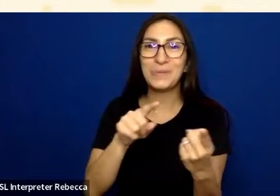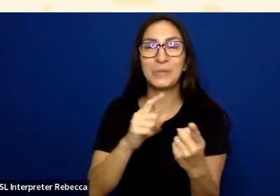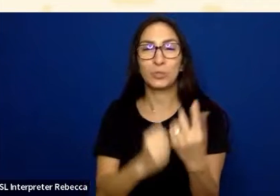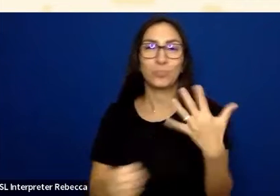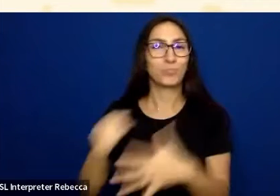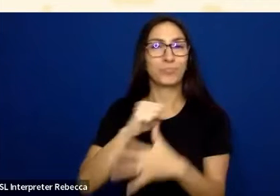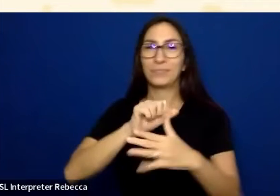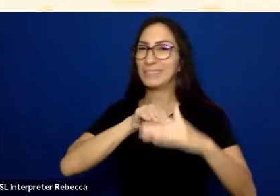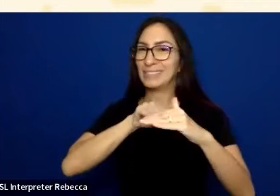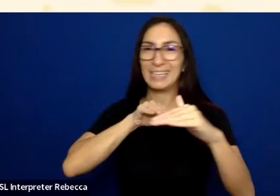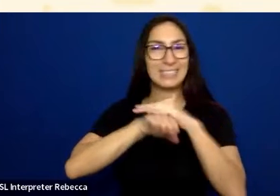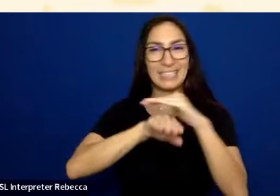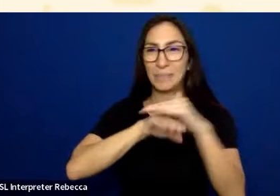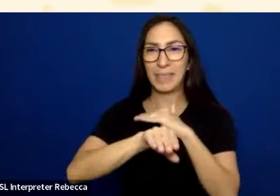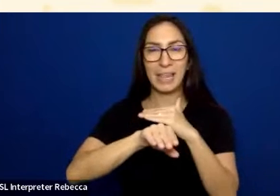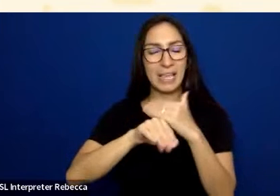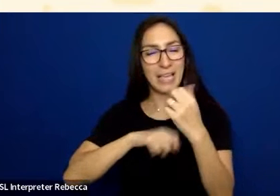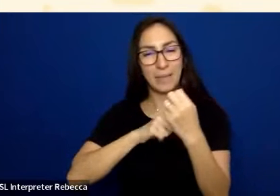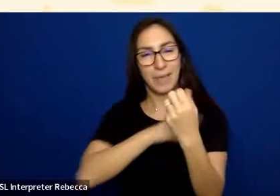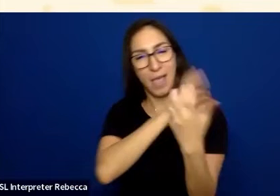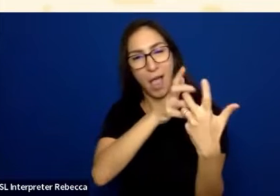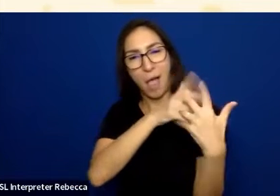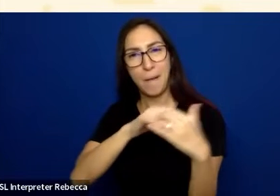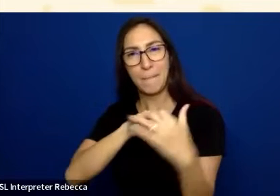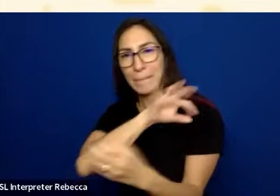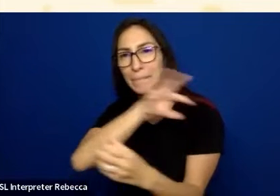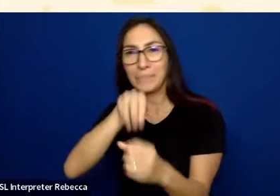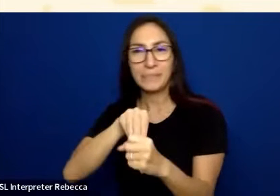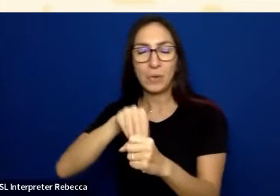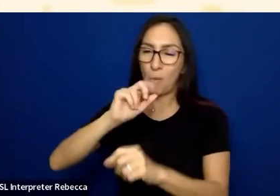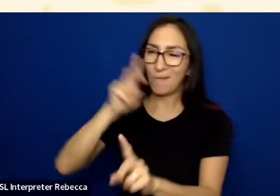can be implemented correctly for all user groups.